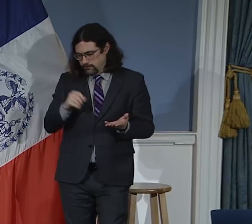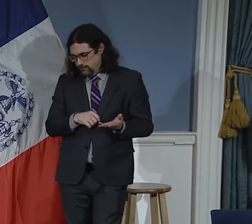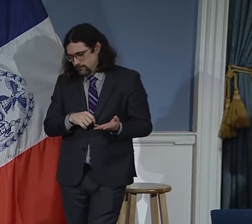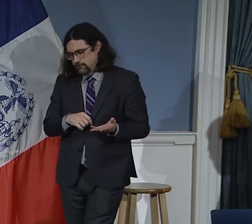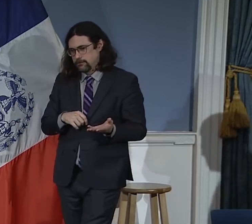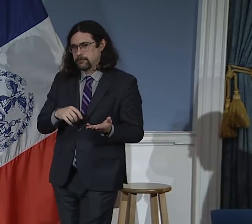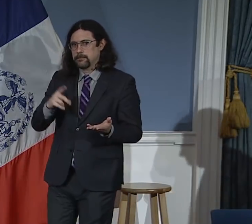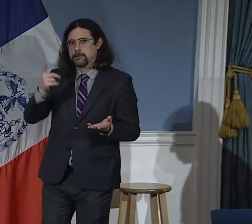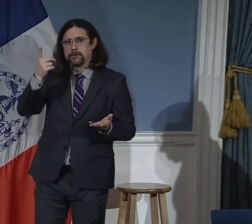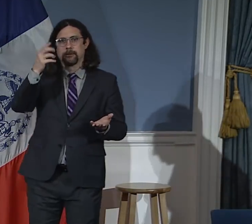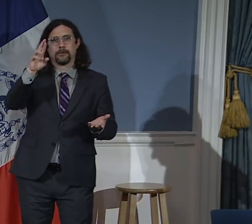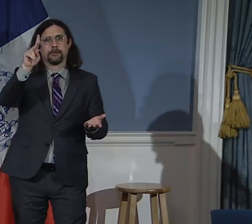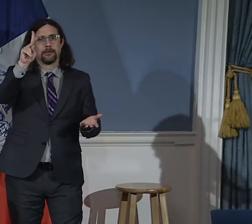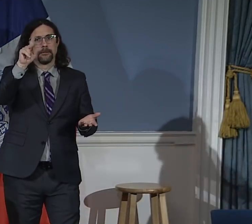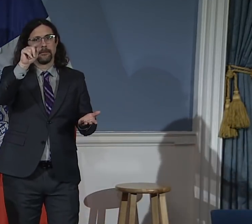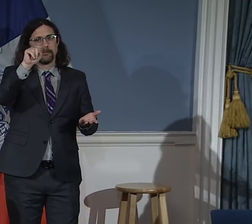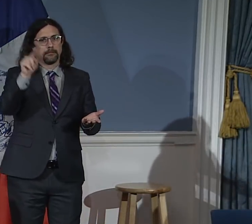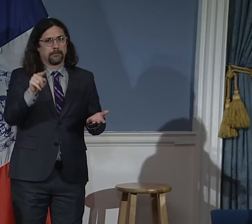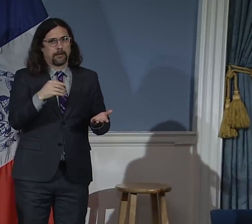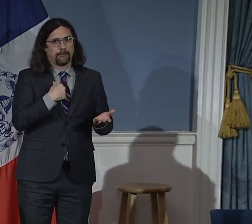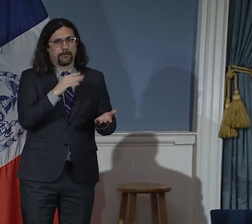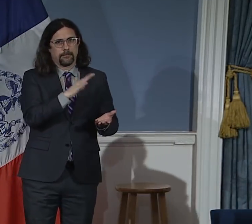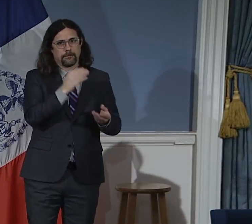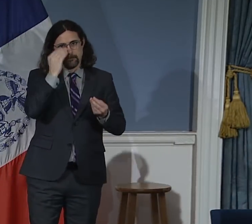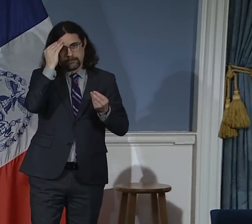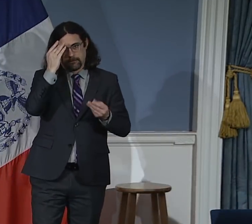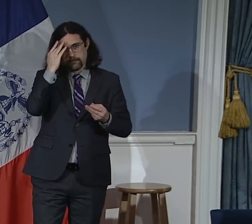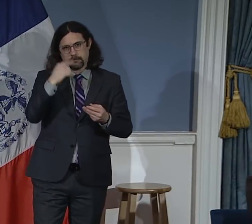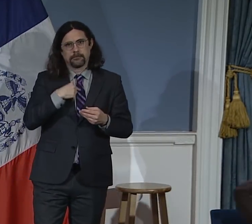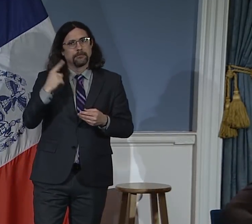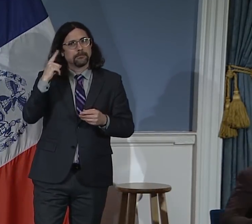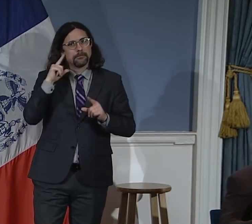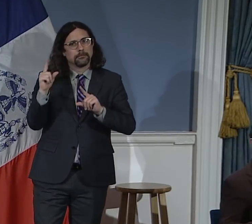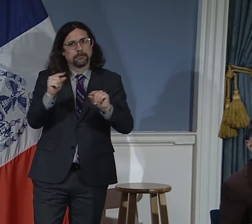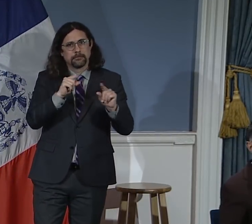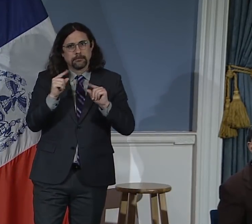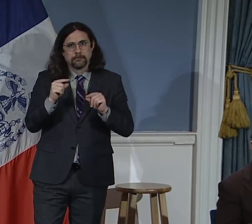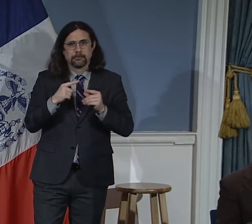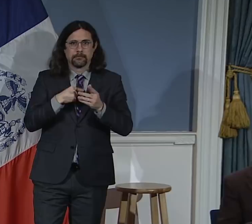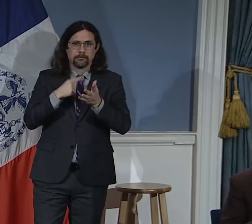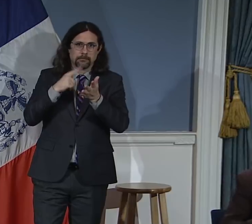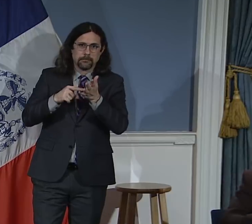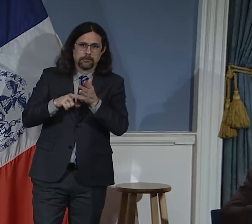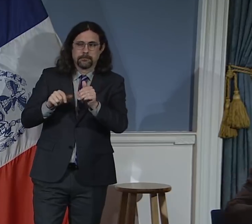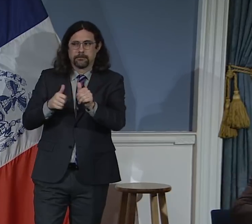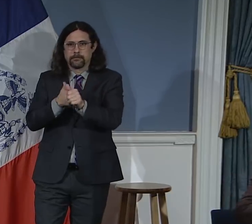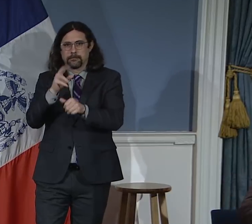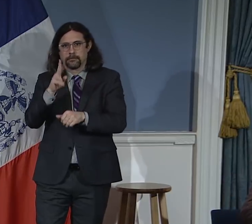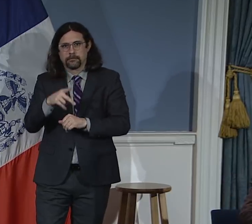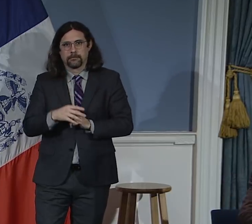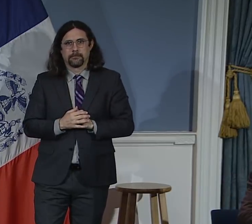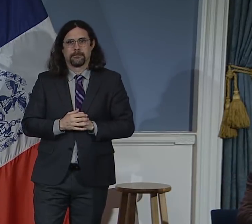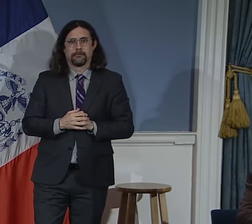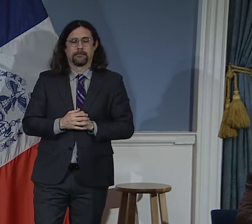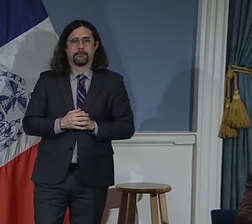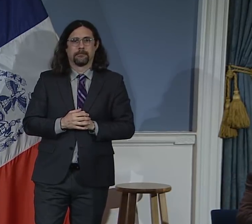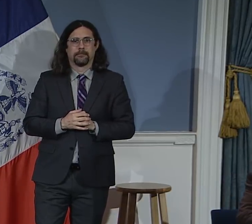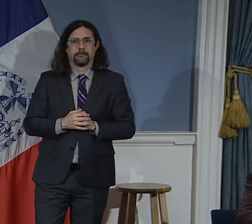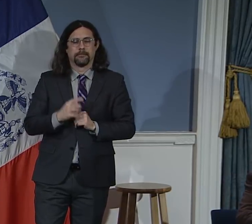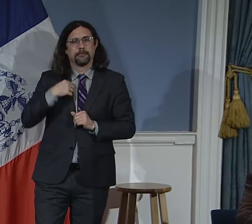HOSPITALS HERE, EMERGENCY MANAGEMENT COMMISSIONER HERE. I THINK. IF ANYONE HAS DIFEFRET N INFORMATIO N, THEY'LL JUMP IN.